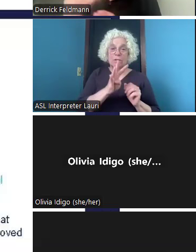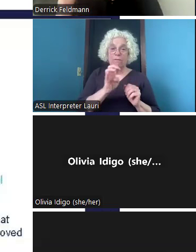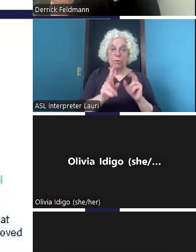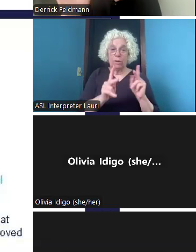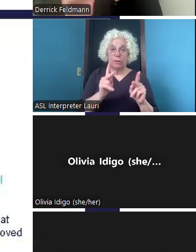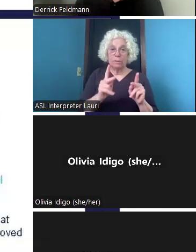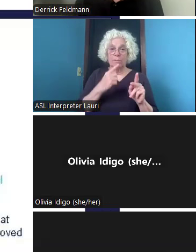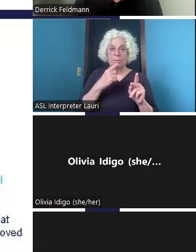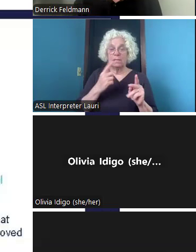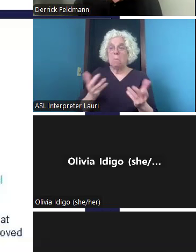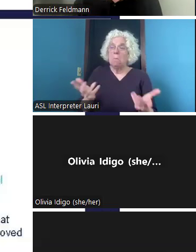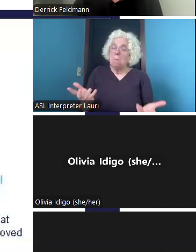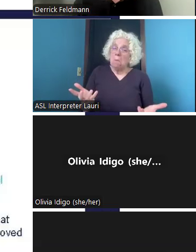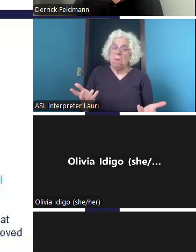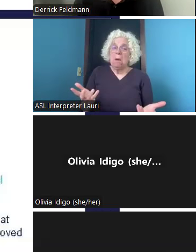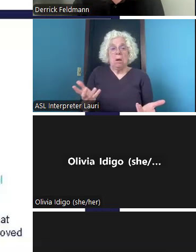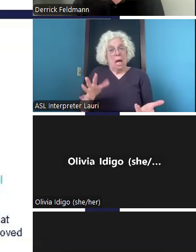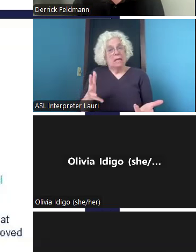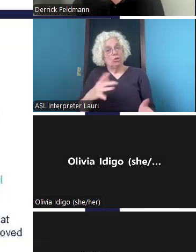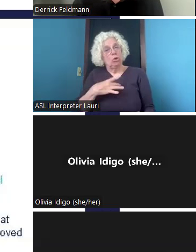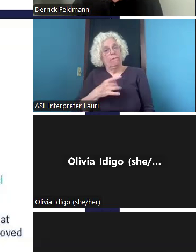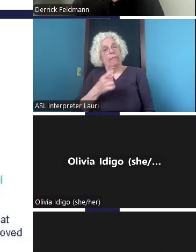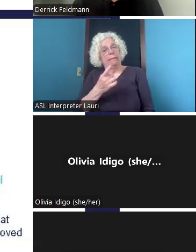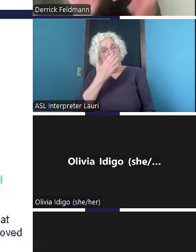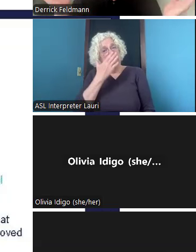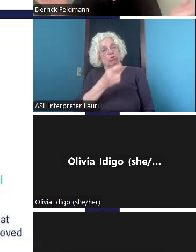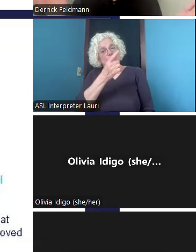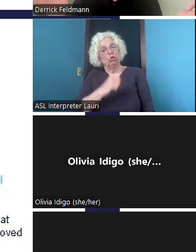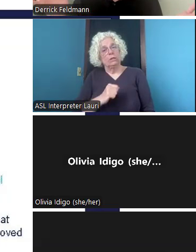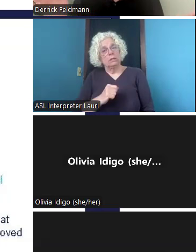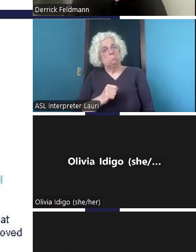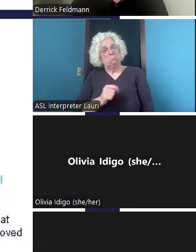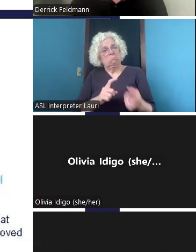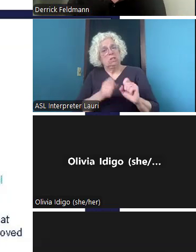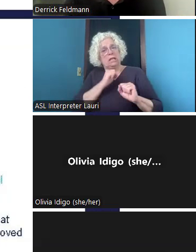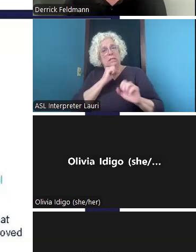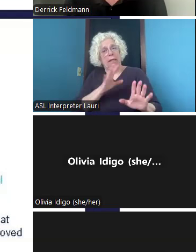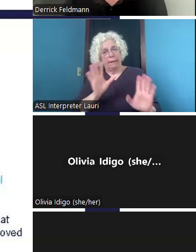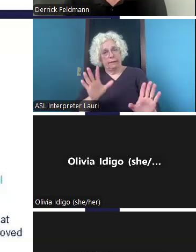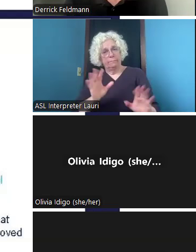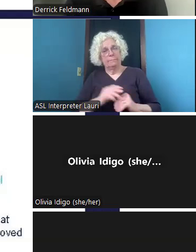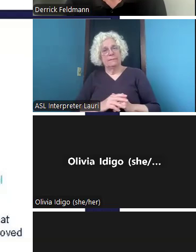It basically said, I kinda like how it is right here. It's good. I wouldn't change a thing.